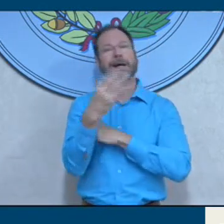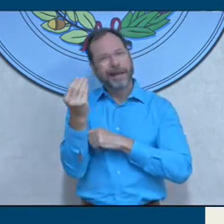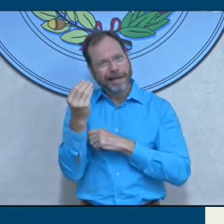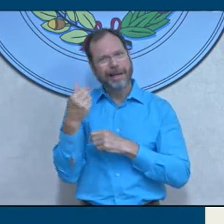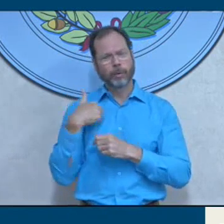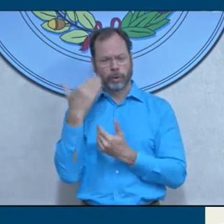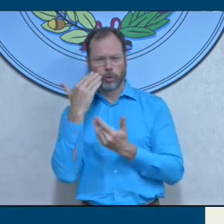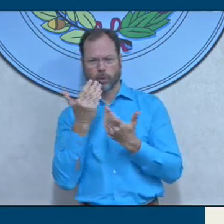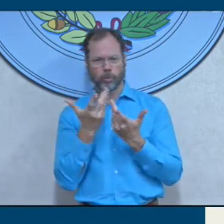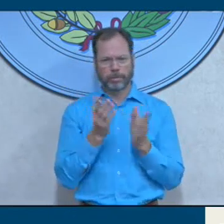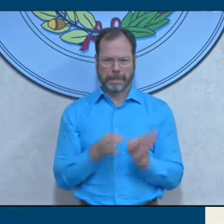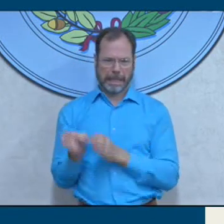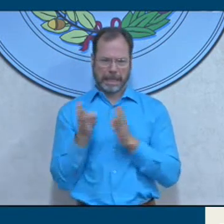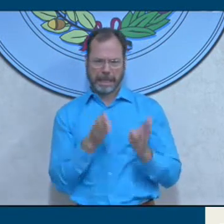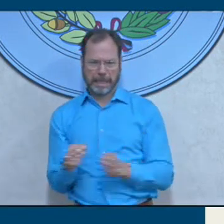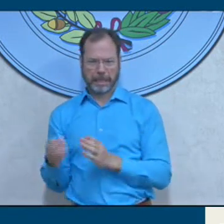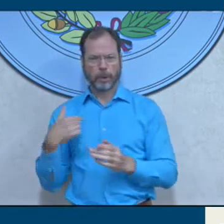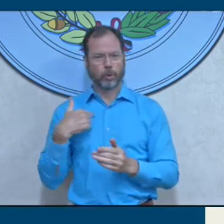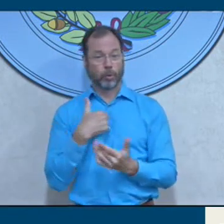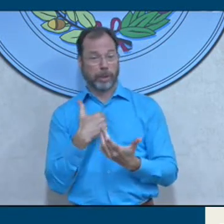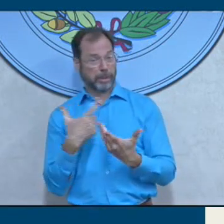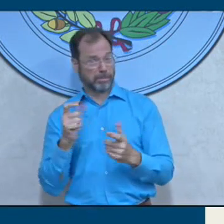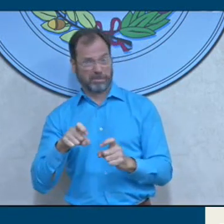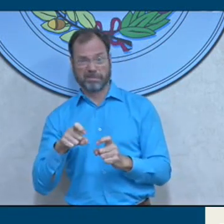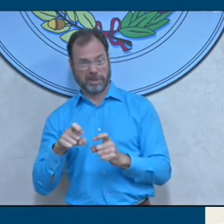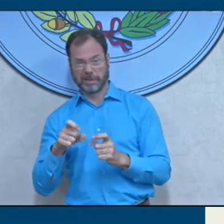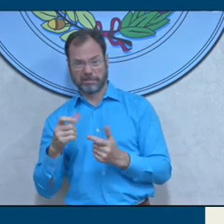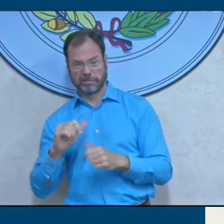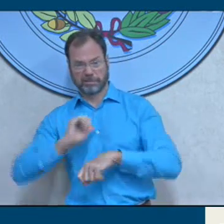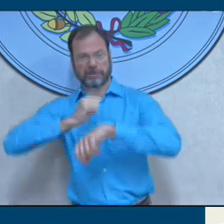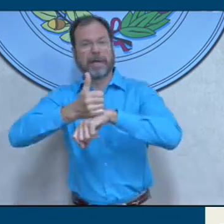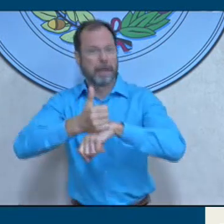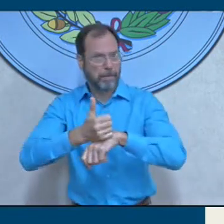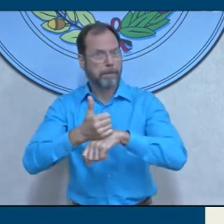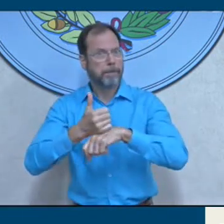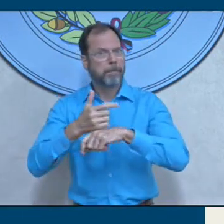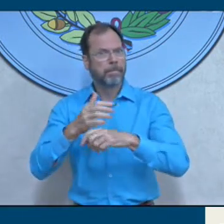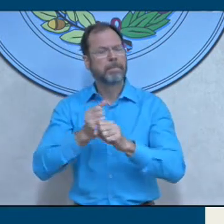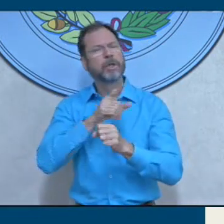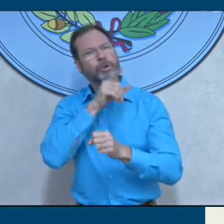TO THE CHALLENGES THAT MAY EXIST. AND IN A PARTICULAR COUNTY. AND IT ALSO INFORMS US